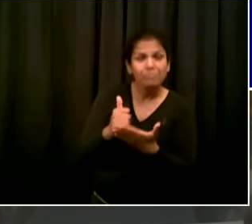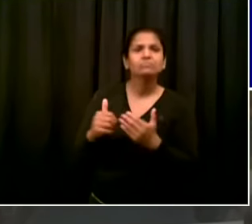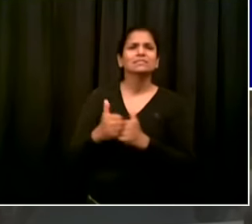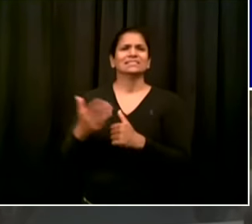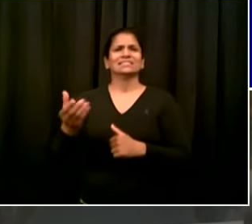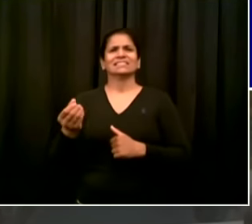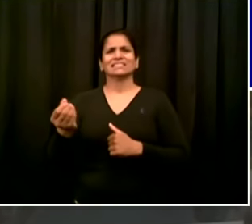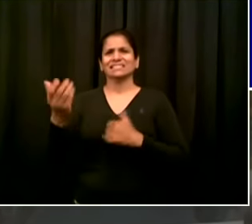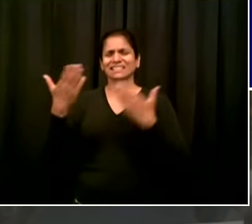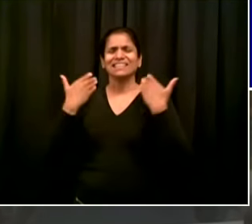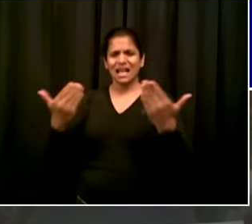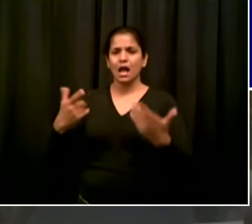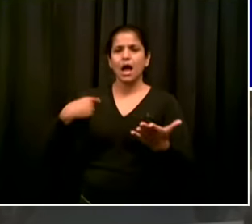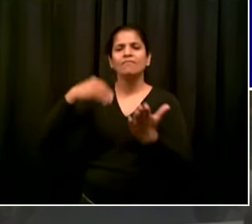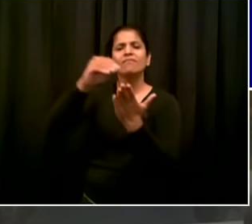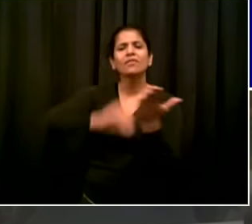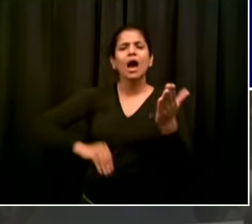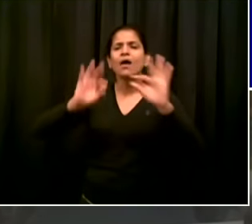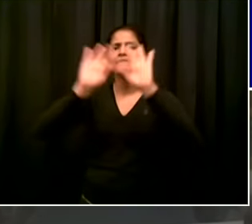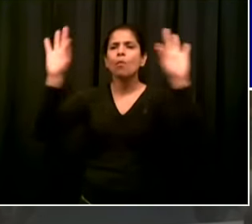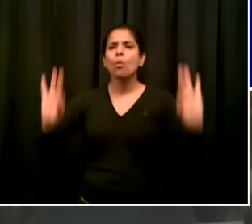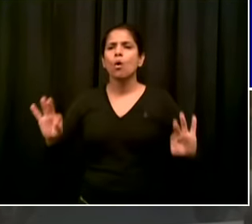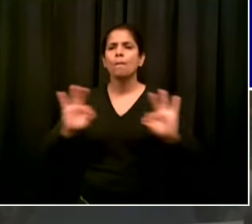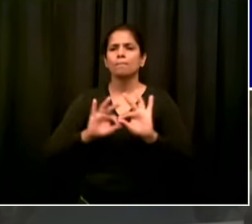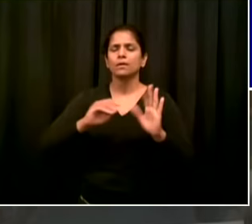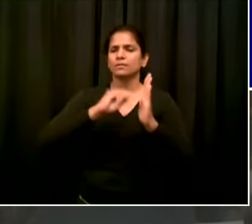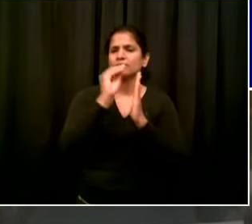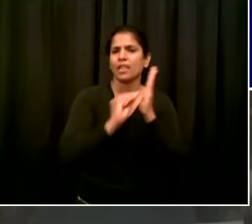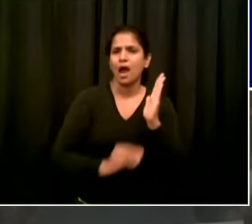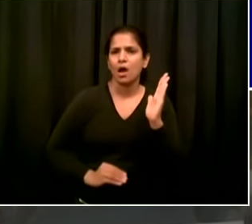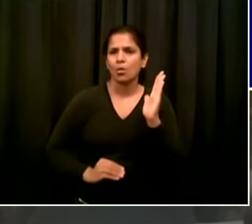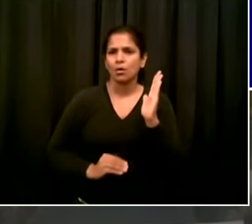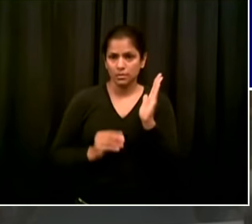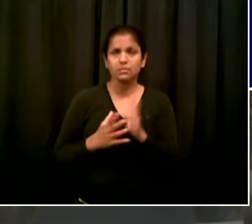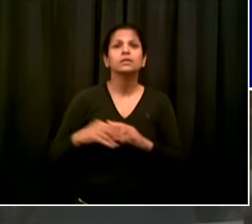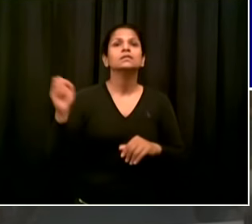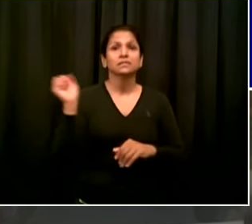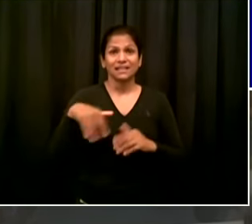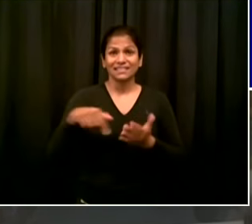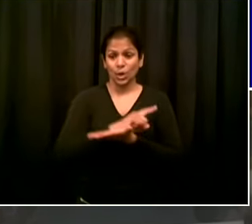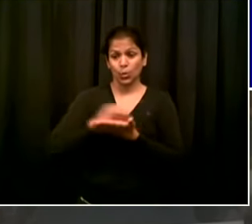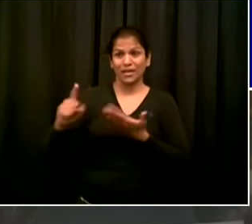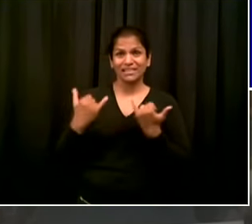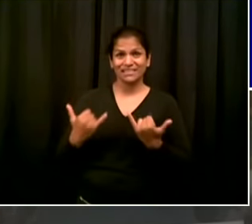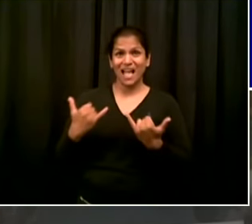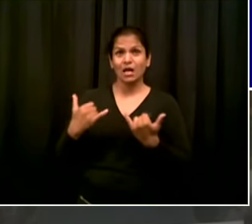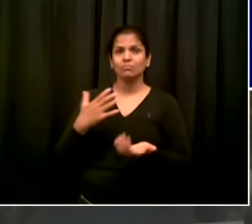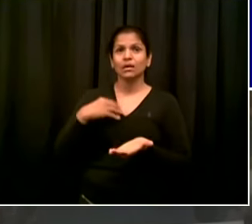BRIDGES. ONE MORE THG IN ABOUT THE SCHOOLS, STARTING NEXT WEEK WARE E DOING REGULAR TESTING FOR THE CORONAVIRUS IN ALL OF OUR